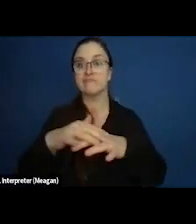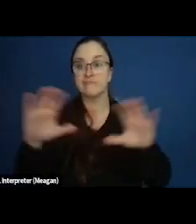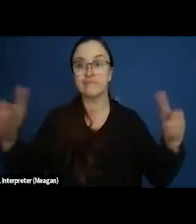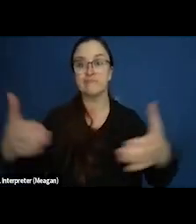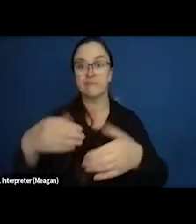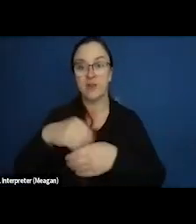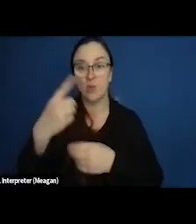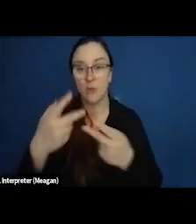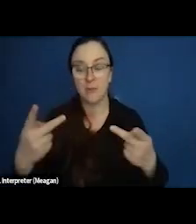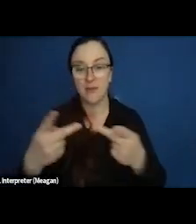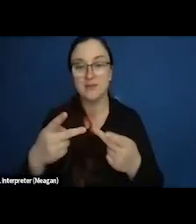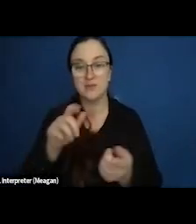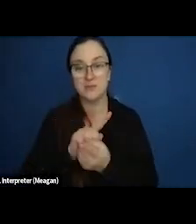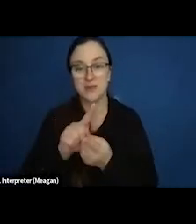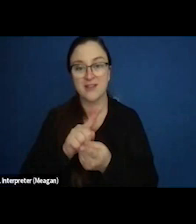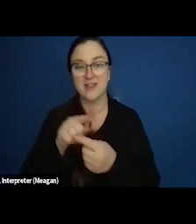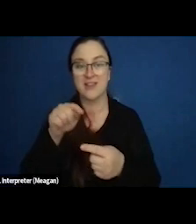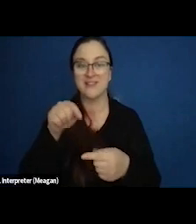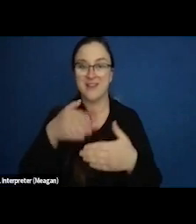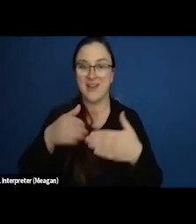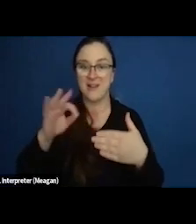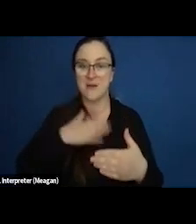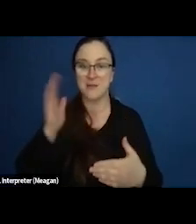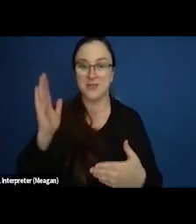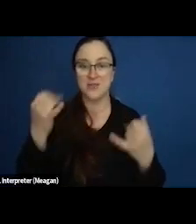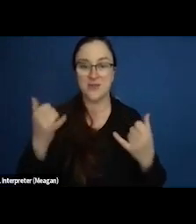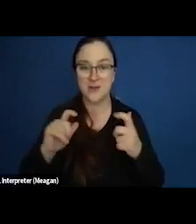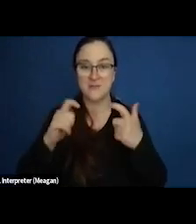This concludes my presentation, and I will now pass it to Rachel.